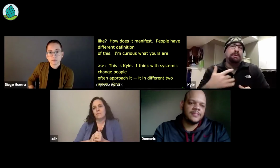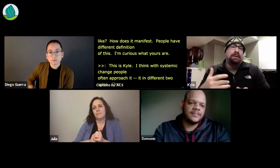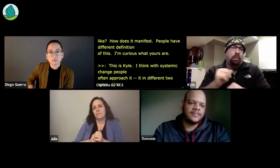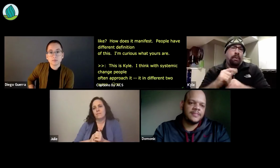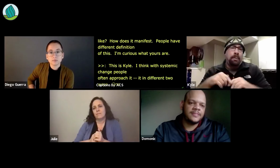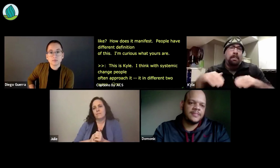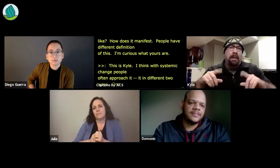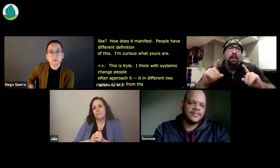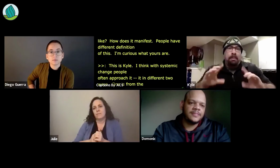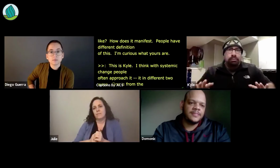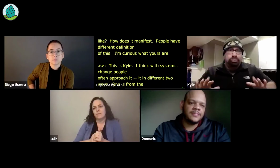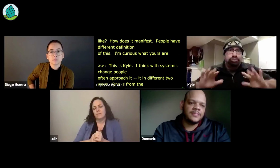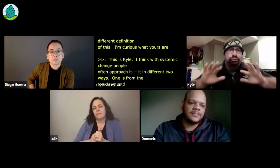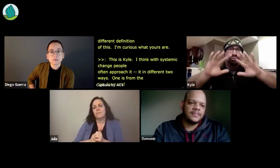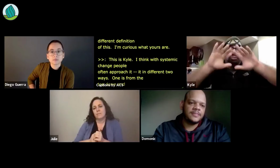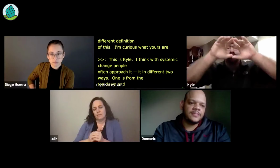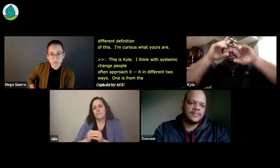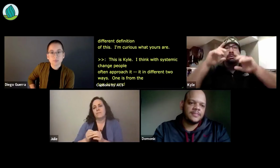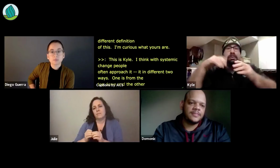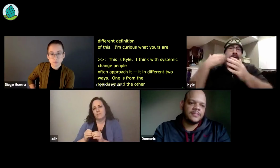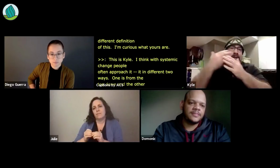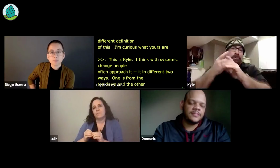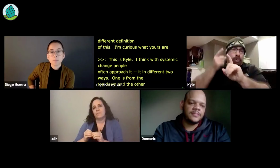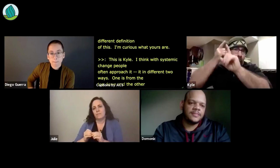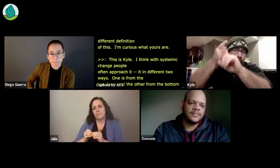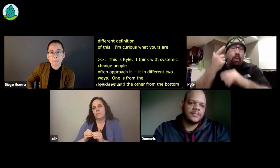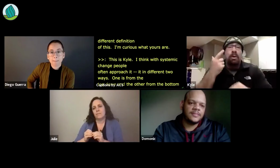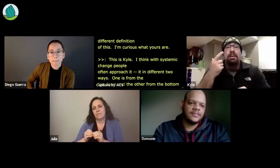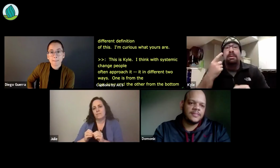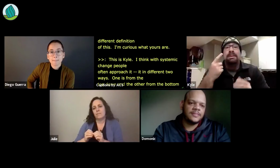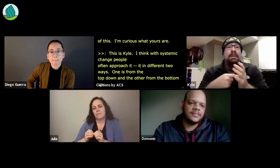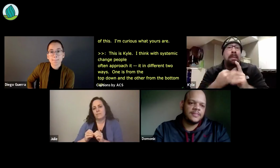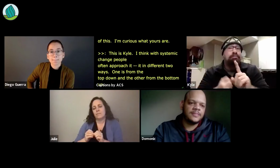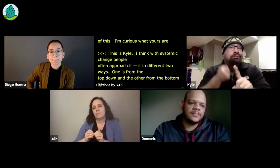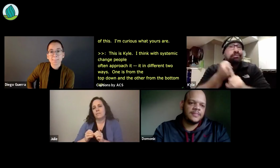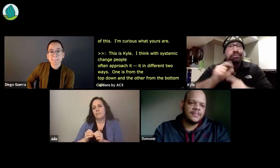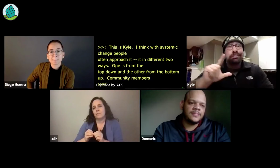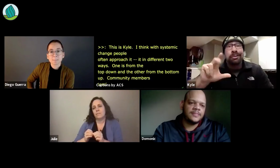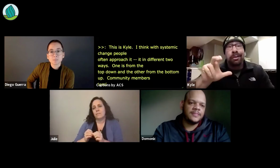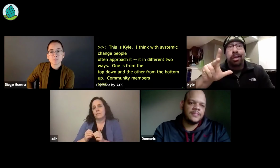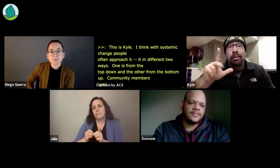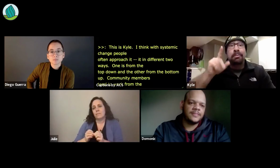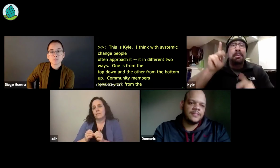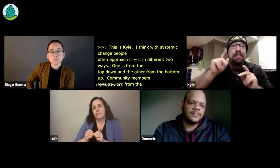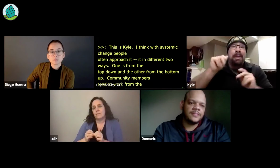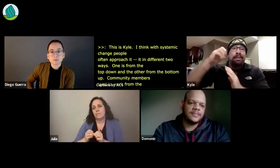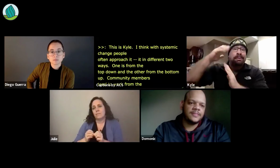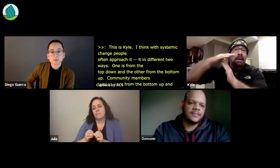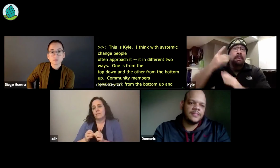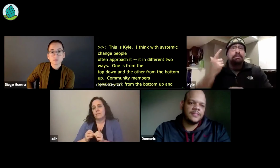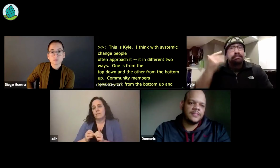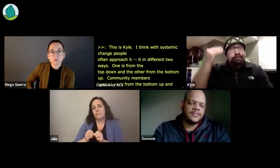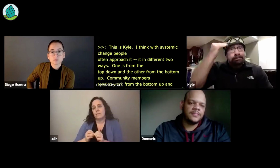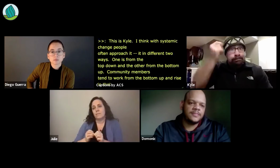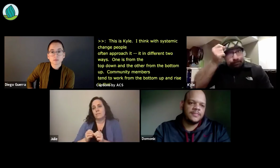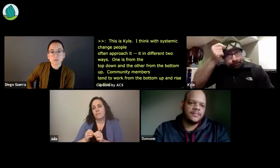and rise in that way to reach their goals, and sometimes they get lucky. People at the top are mindful and understanding,